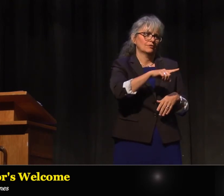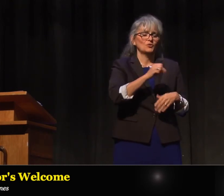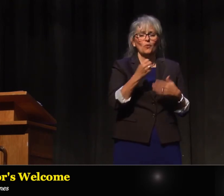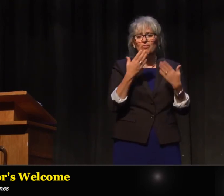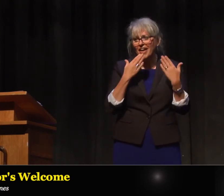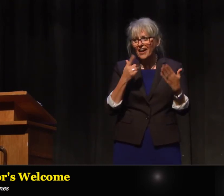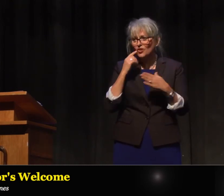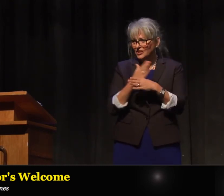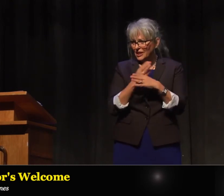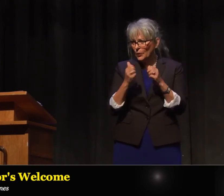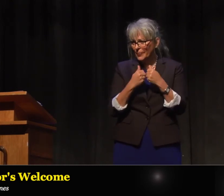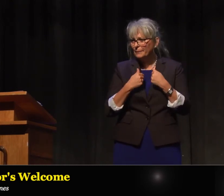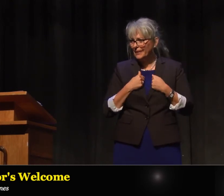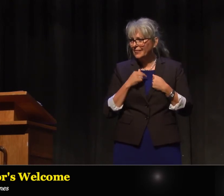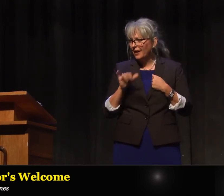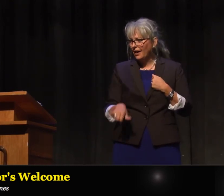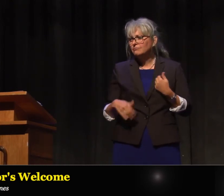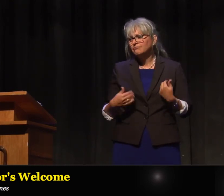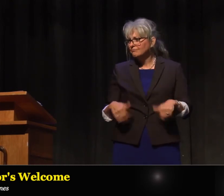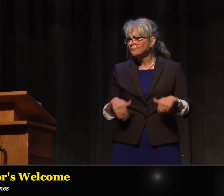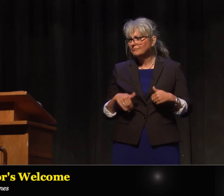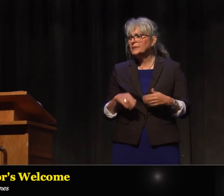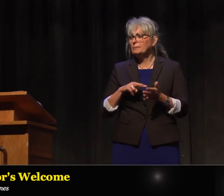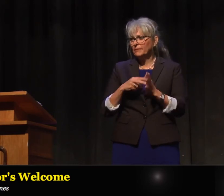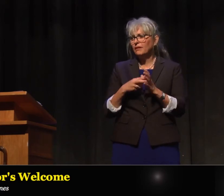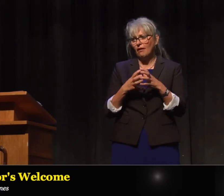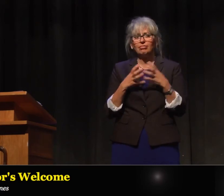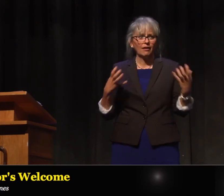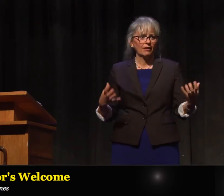It was really touching to see how grateful you are.